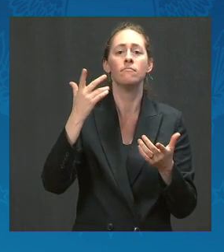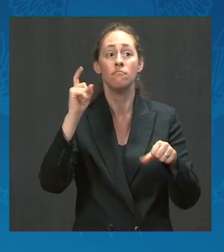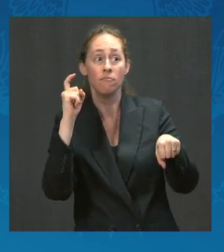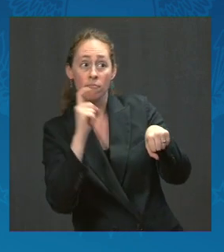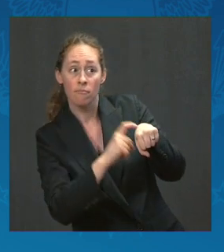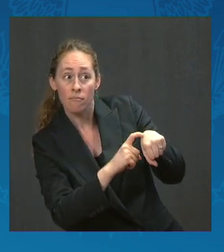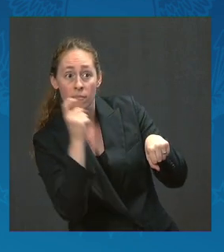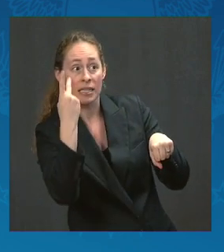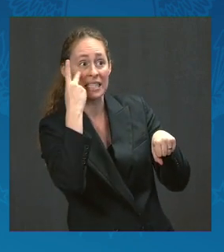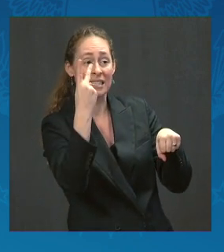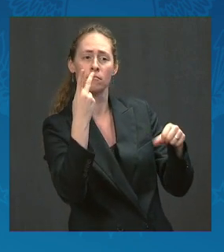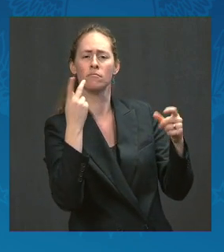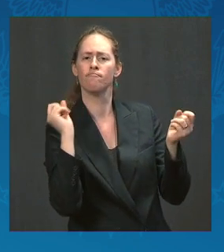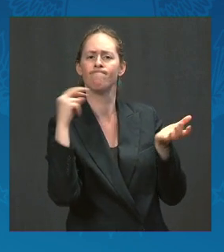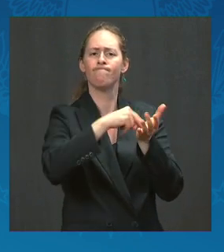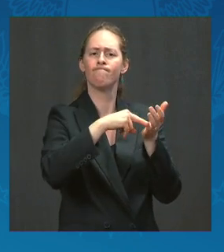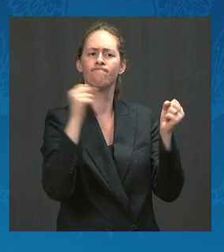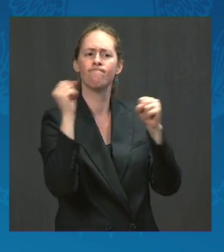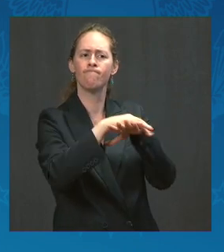When black lawyers were barred from joining